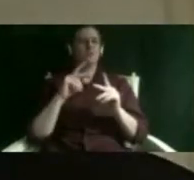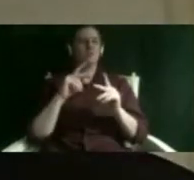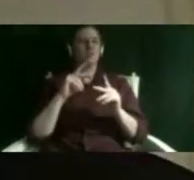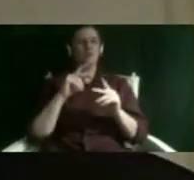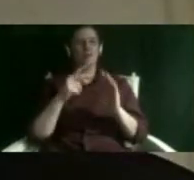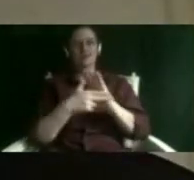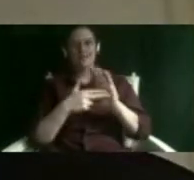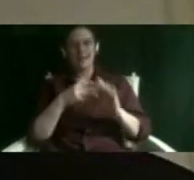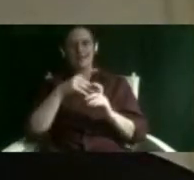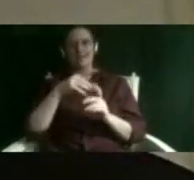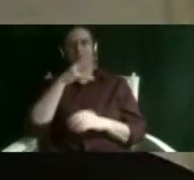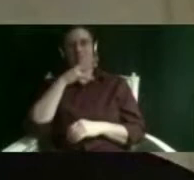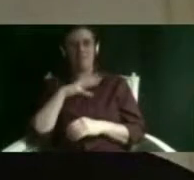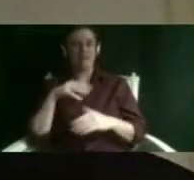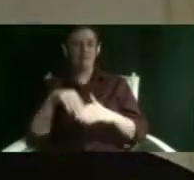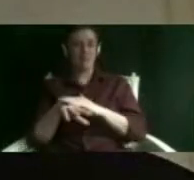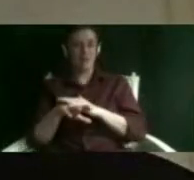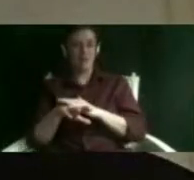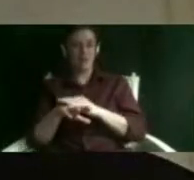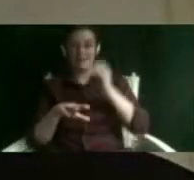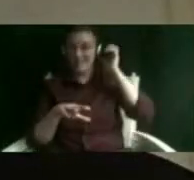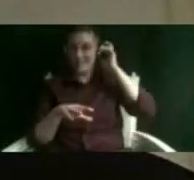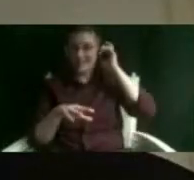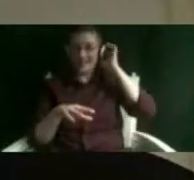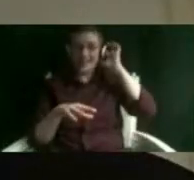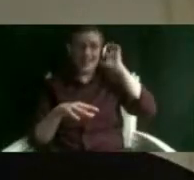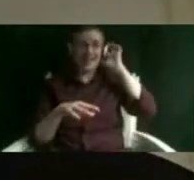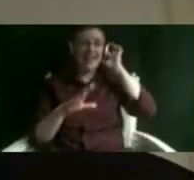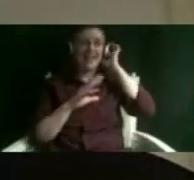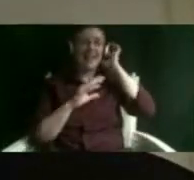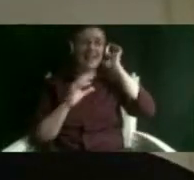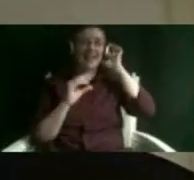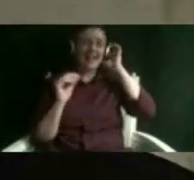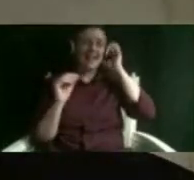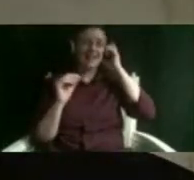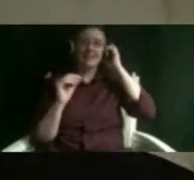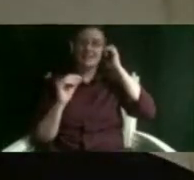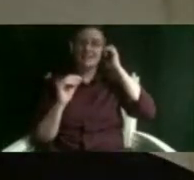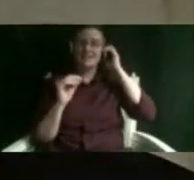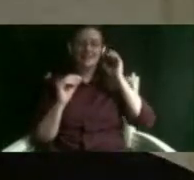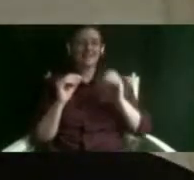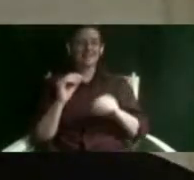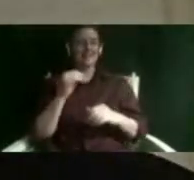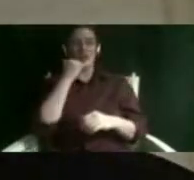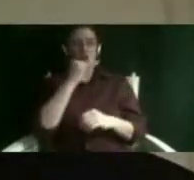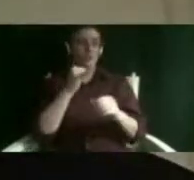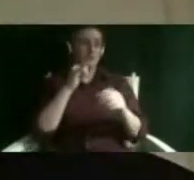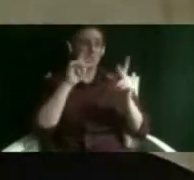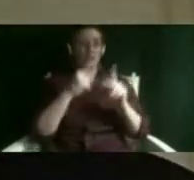was dating at the time and was like i think i'm genderqueer and this person was like duh um so